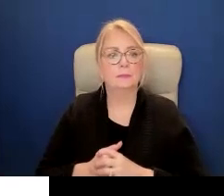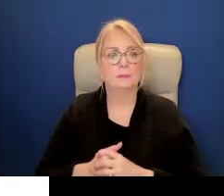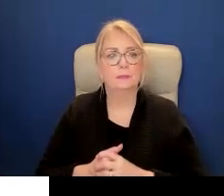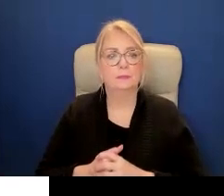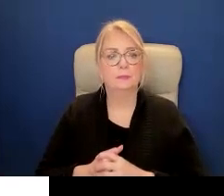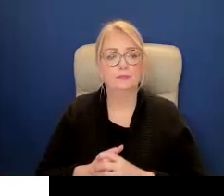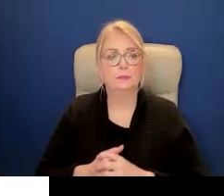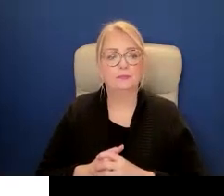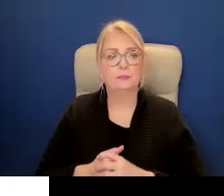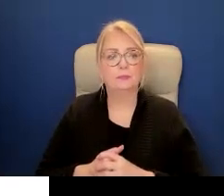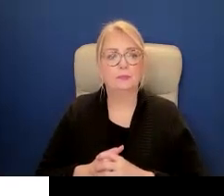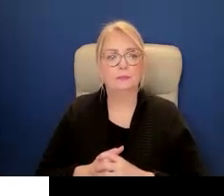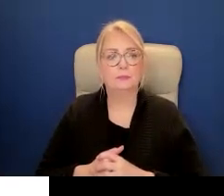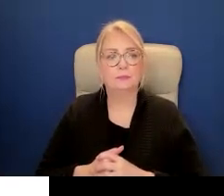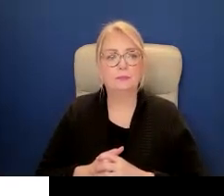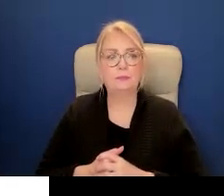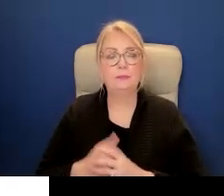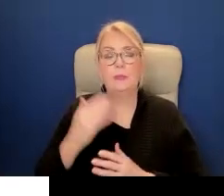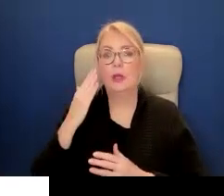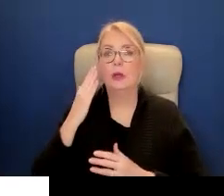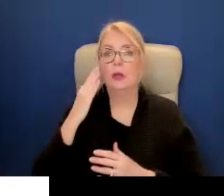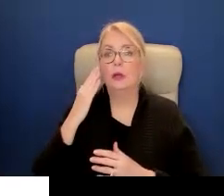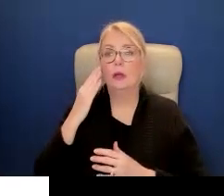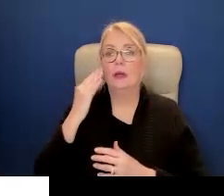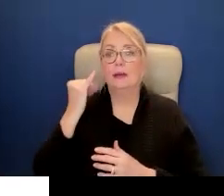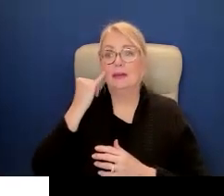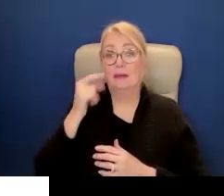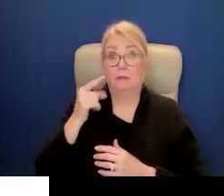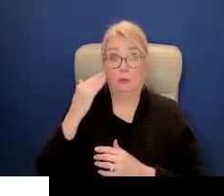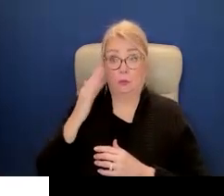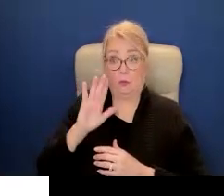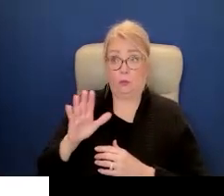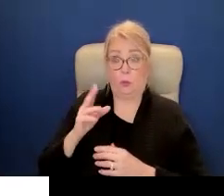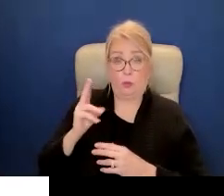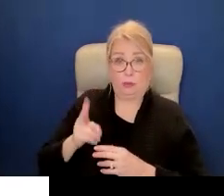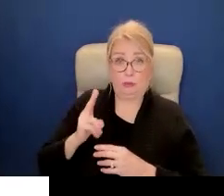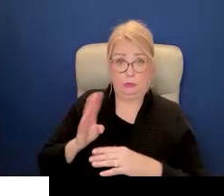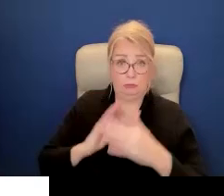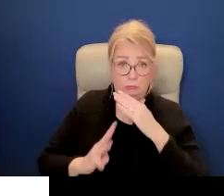Knowing your immigration history is very important. Having that information